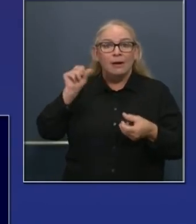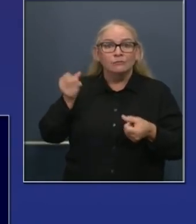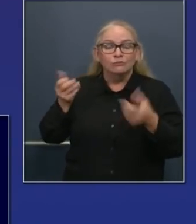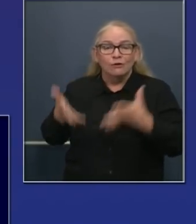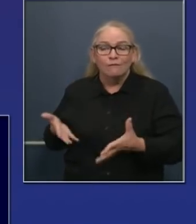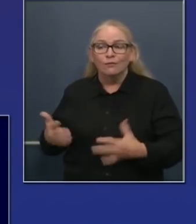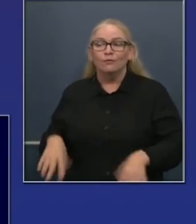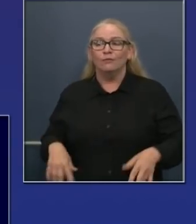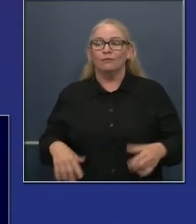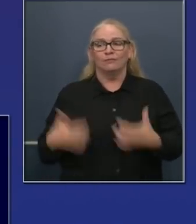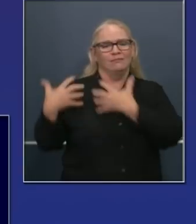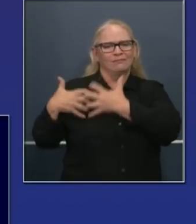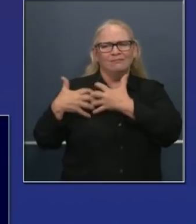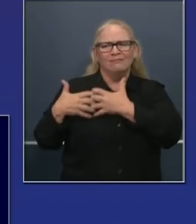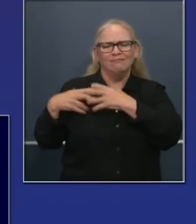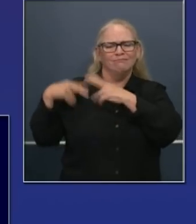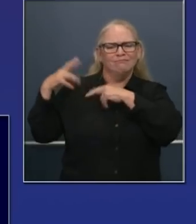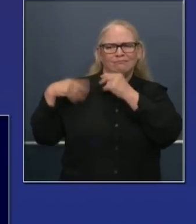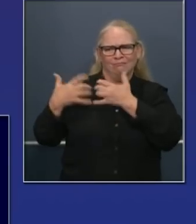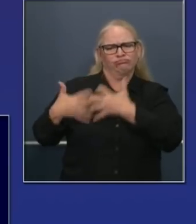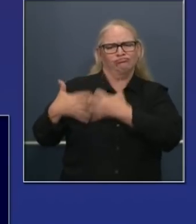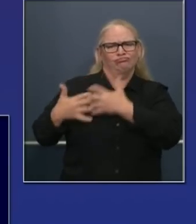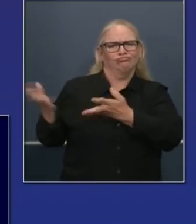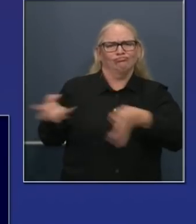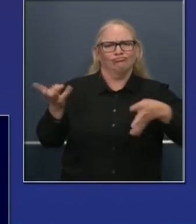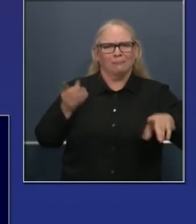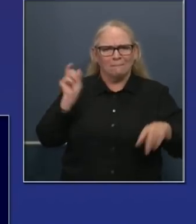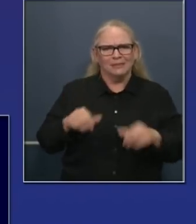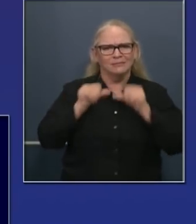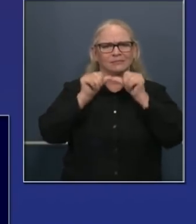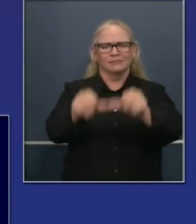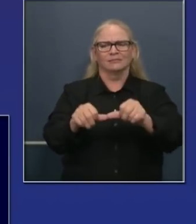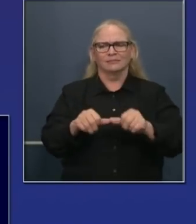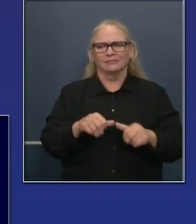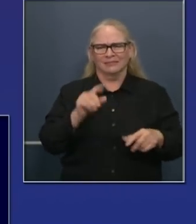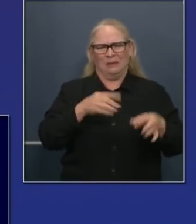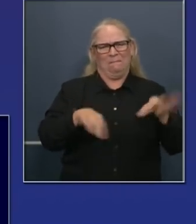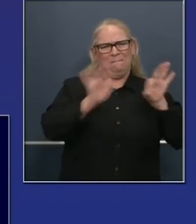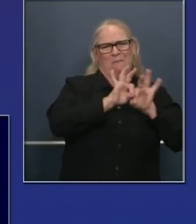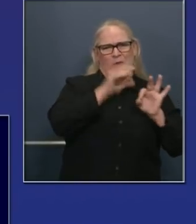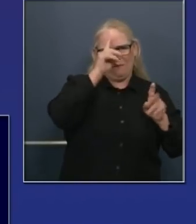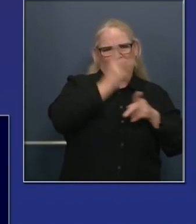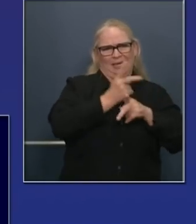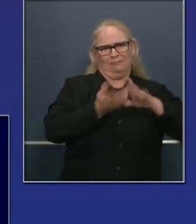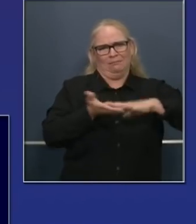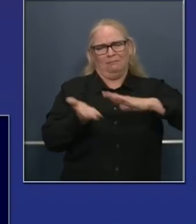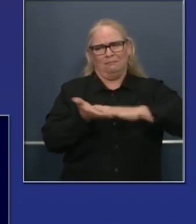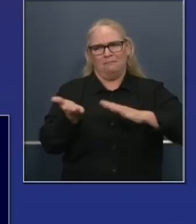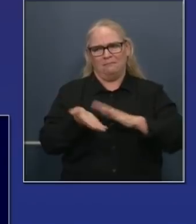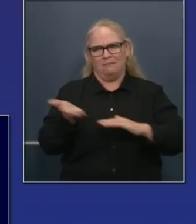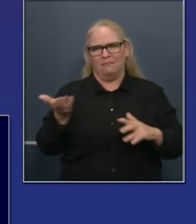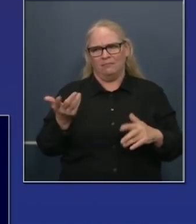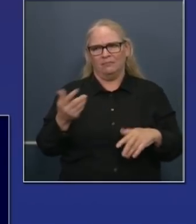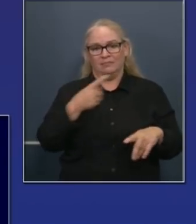OUR ECONOMY DEEMING THEM ESSENTIAL GROCERY STORES, FOOD DELIVERY, TRUCK DRIVING AND